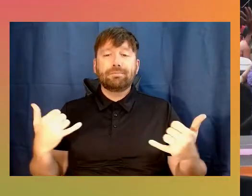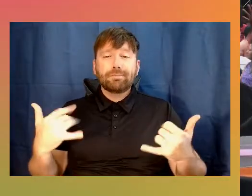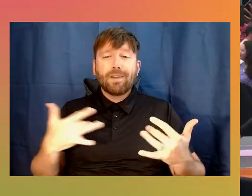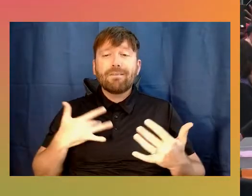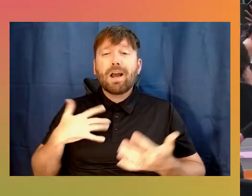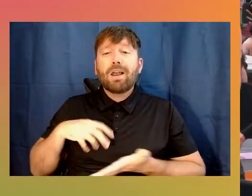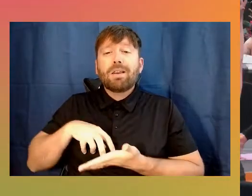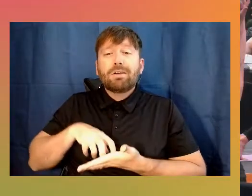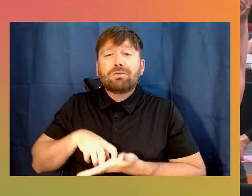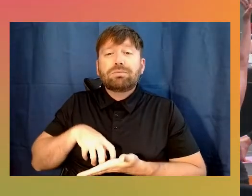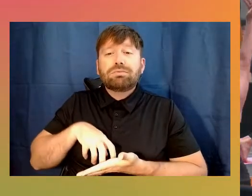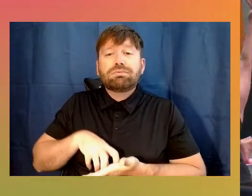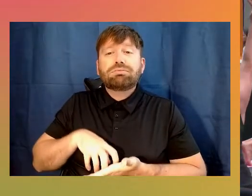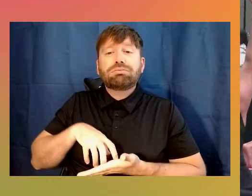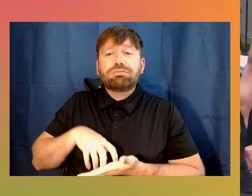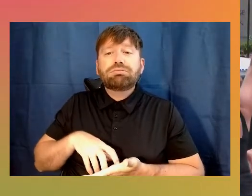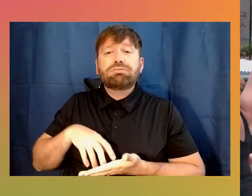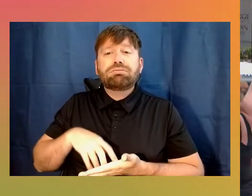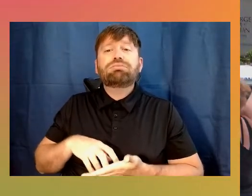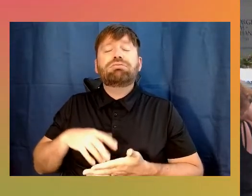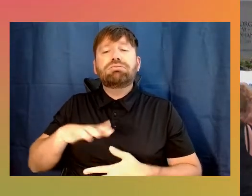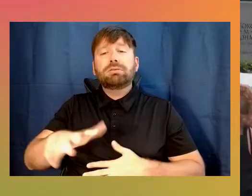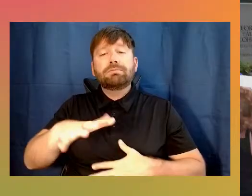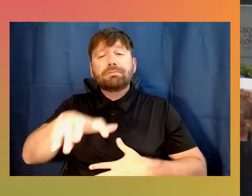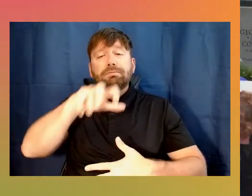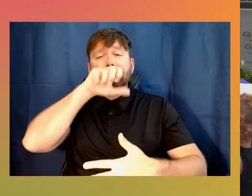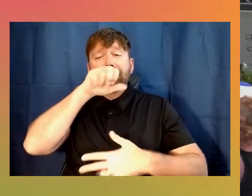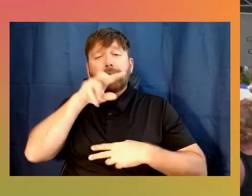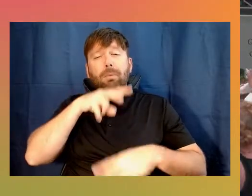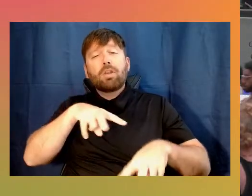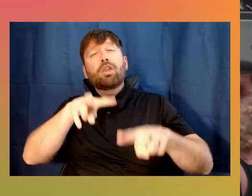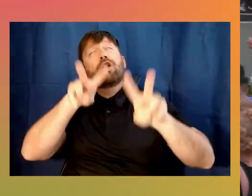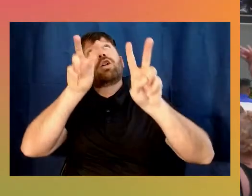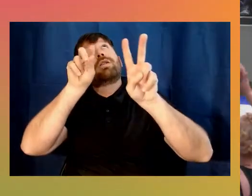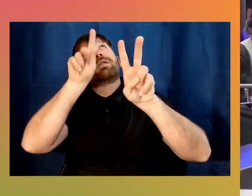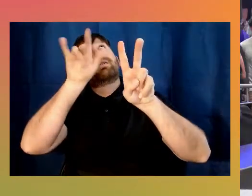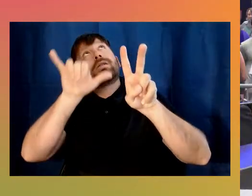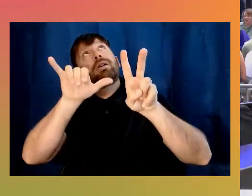NOW? RIBS DRAWING TOGETHER. FIND THE BUOYANCY IN THE